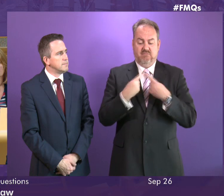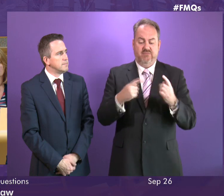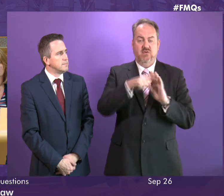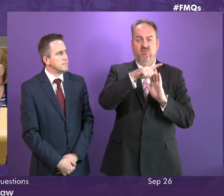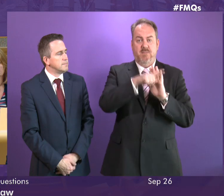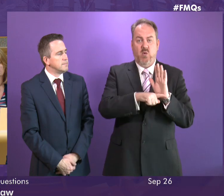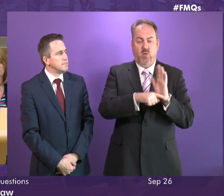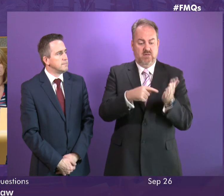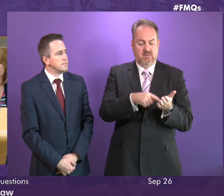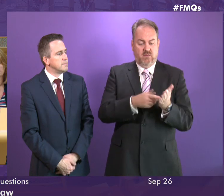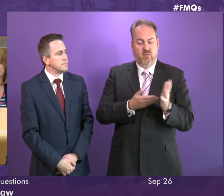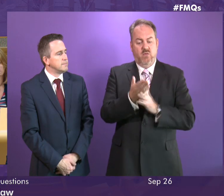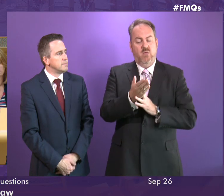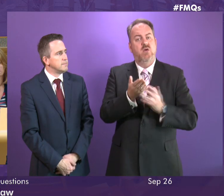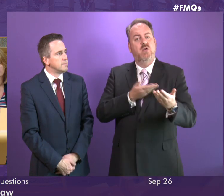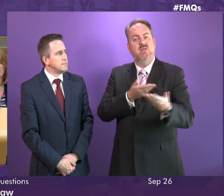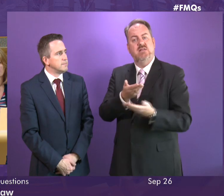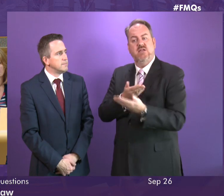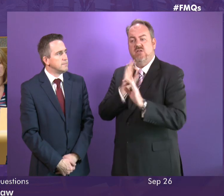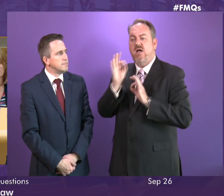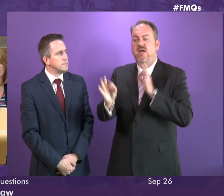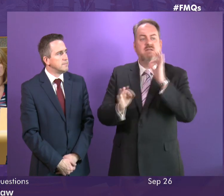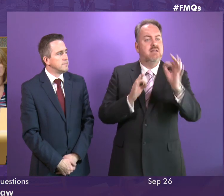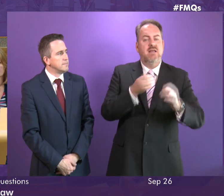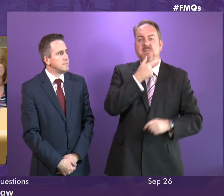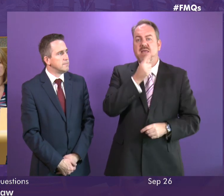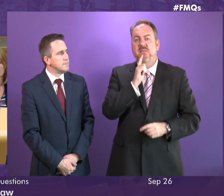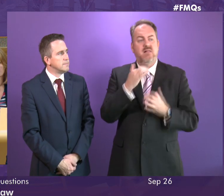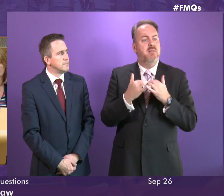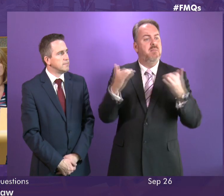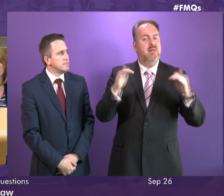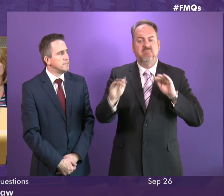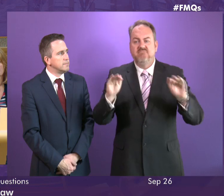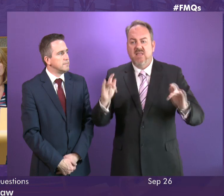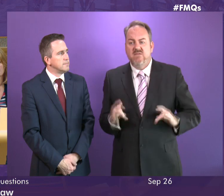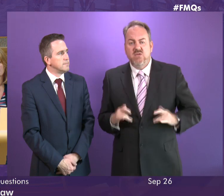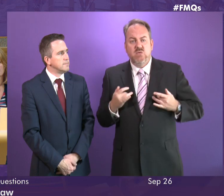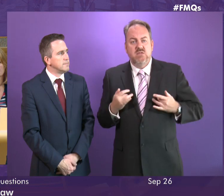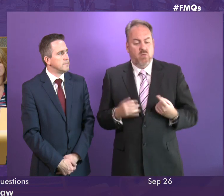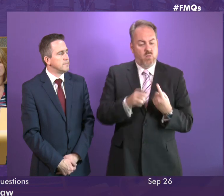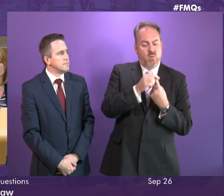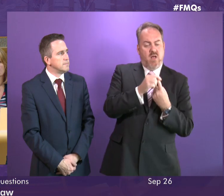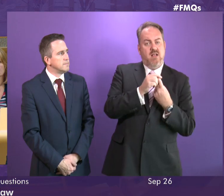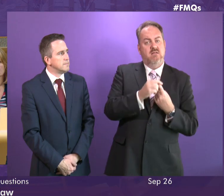responses that he received from ordinary members of the public. A former police officer said: